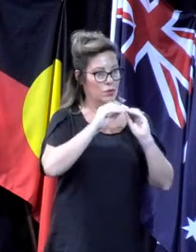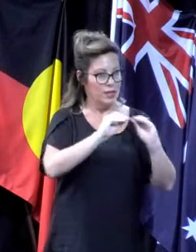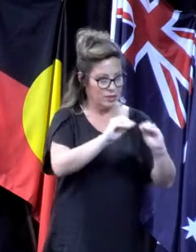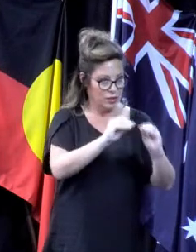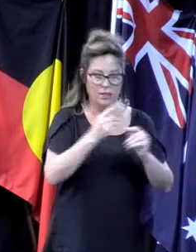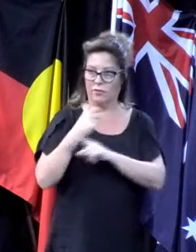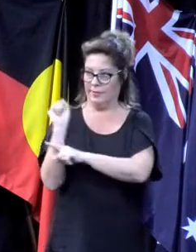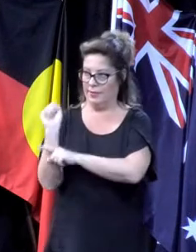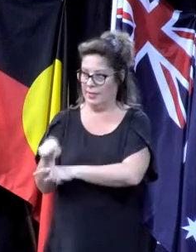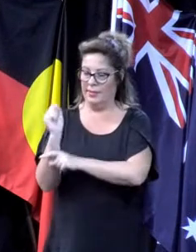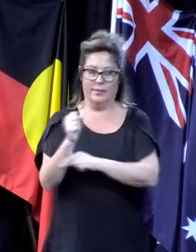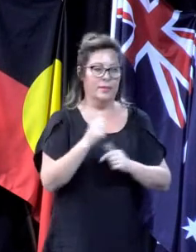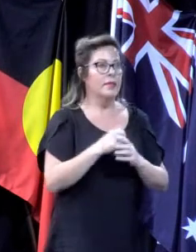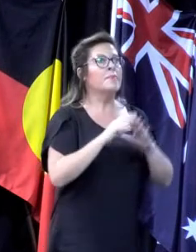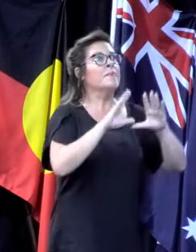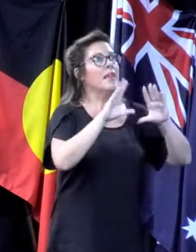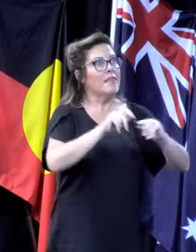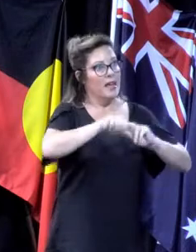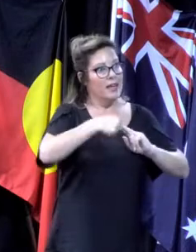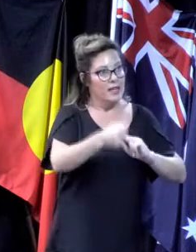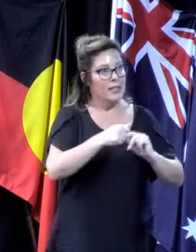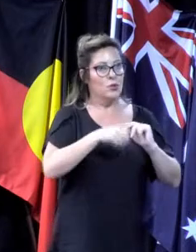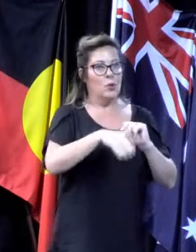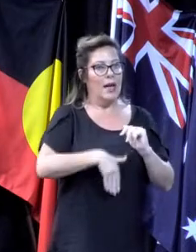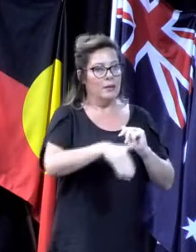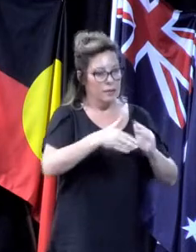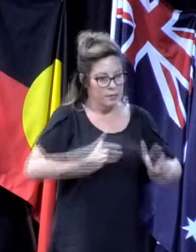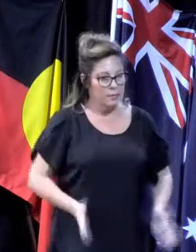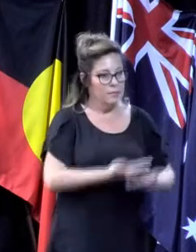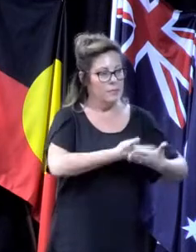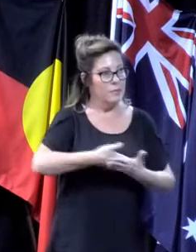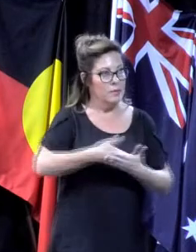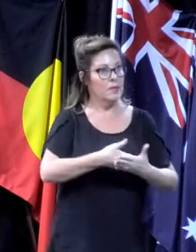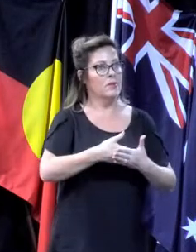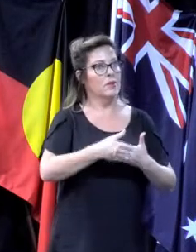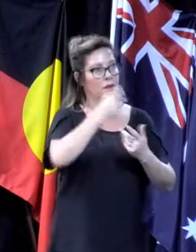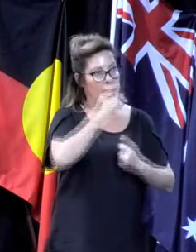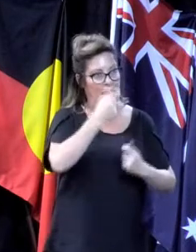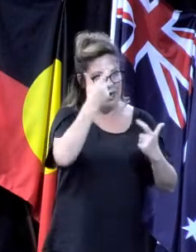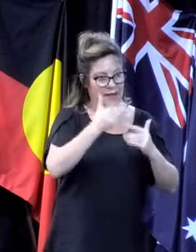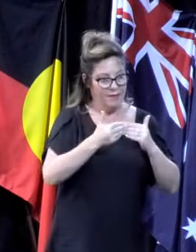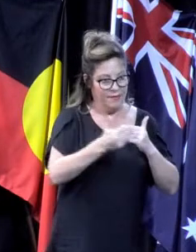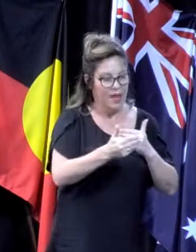Yes. DR MELLIFONT: And then, back. Yes. And then, appointed as substantive HOSES,